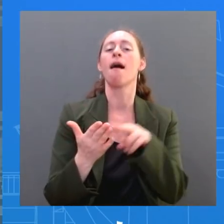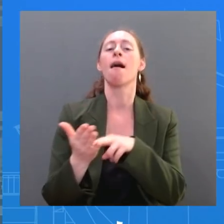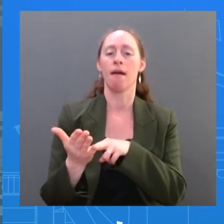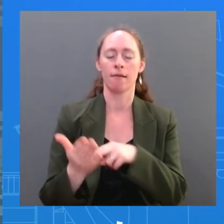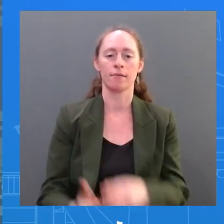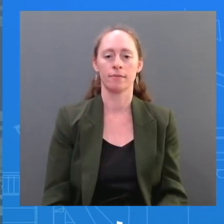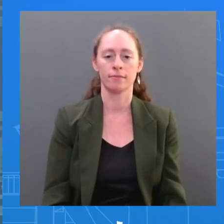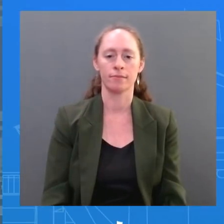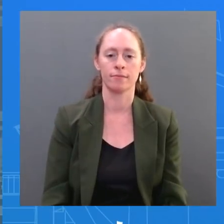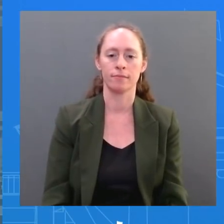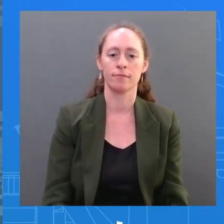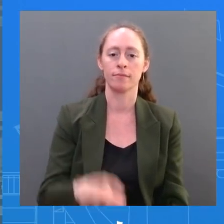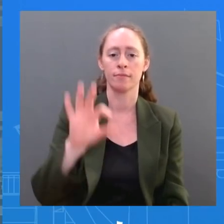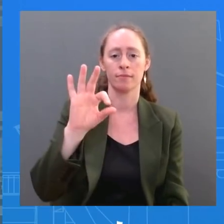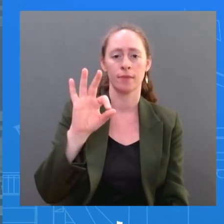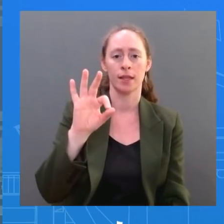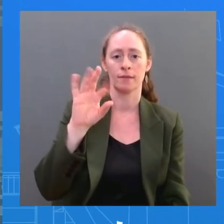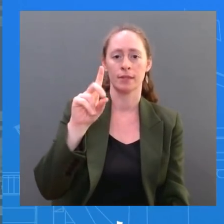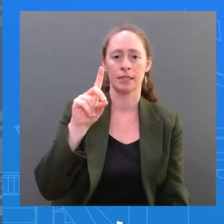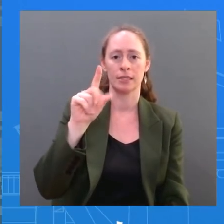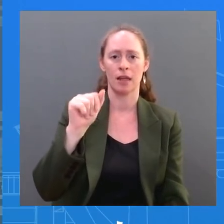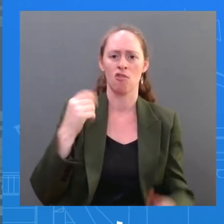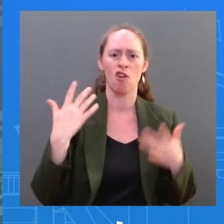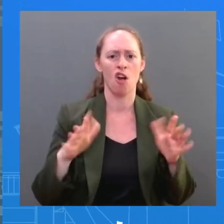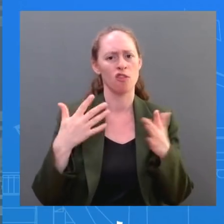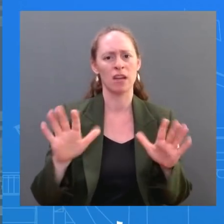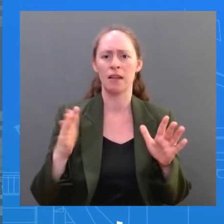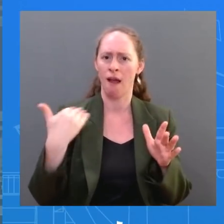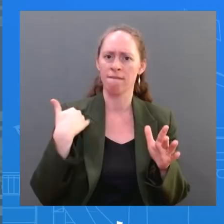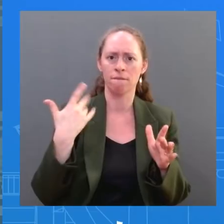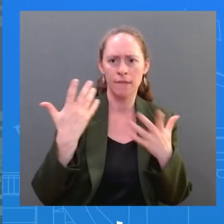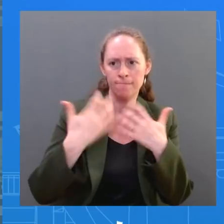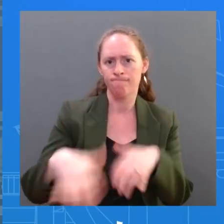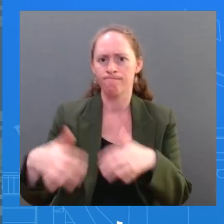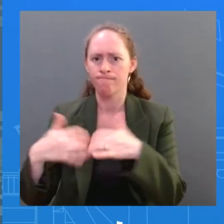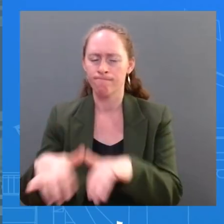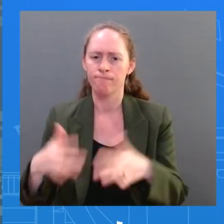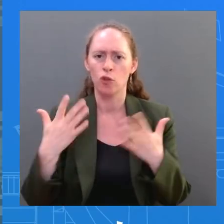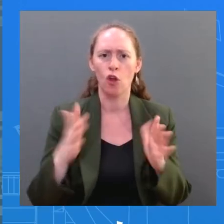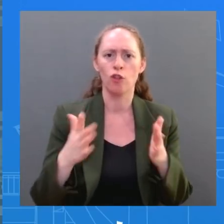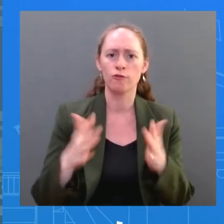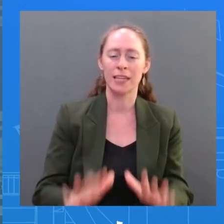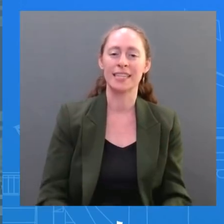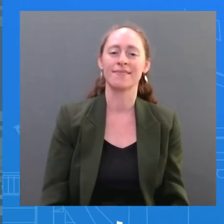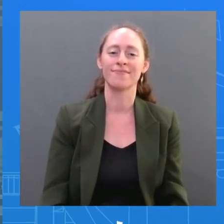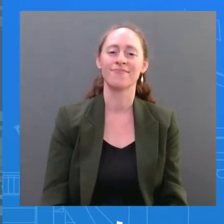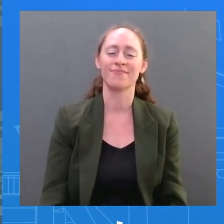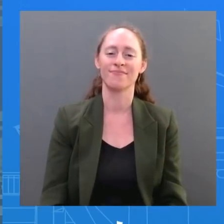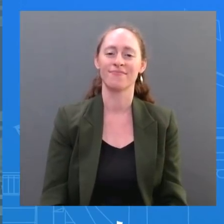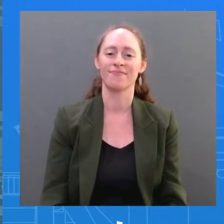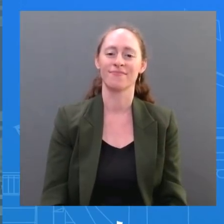they're making their own scientific judgment, but to do -- to extend permanently what they did in April.